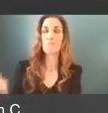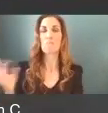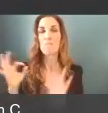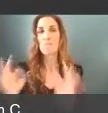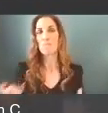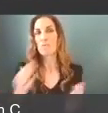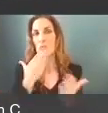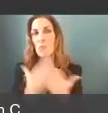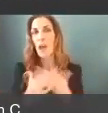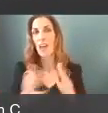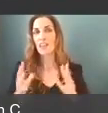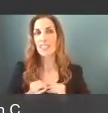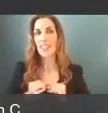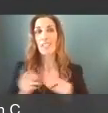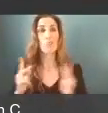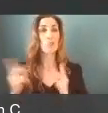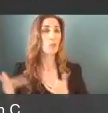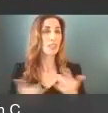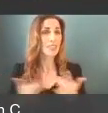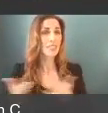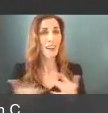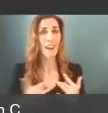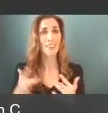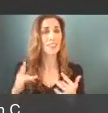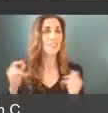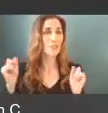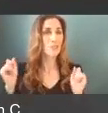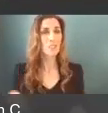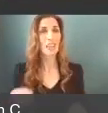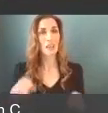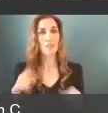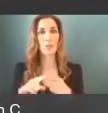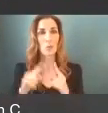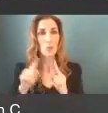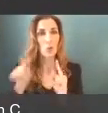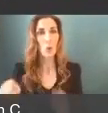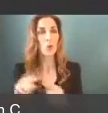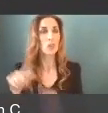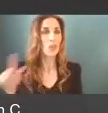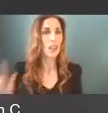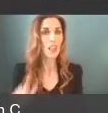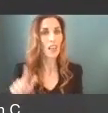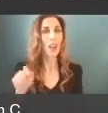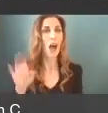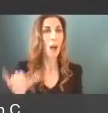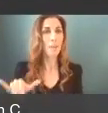been so enthusiastic just to be able to get down to their lobby and be safely vaccinated. So